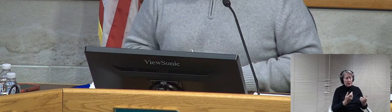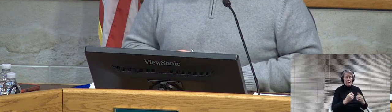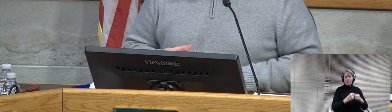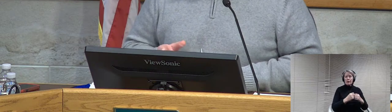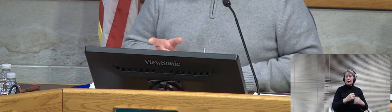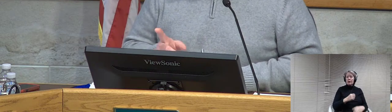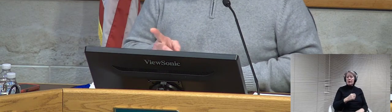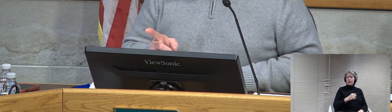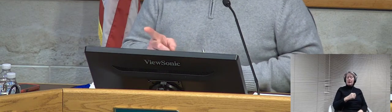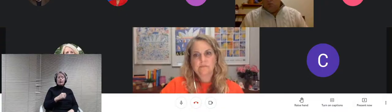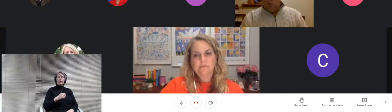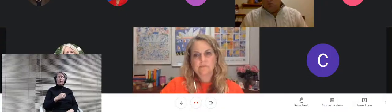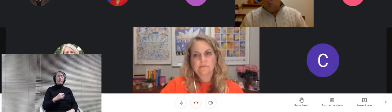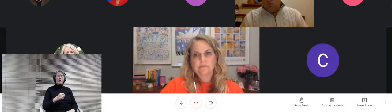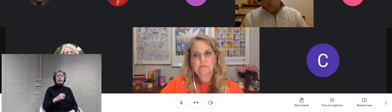I think it was mark first.